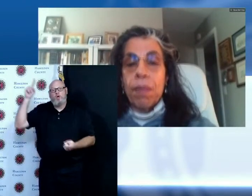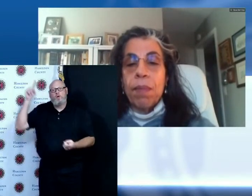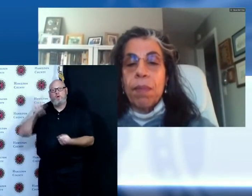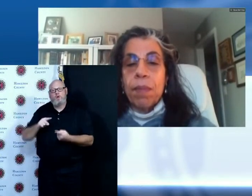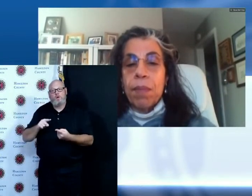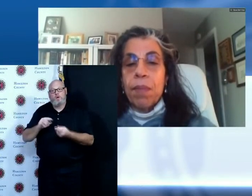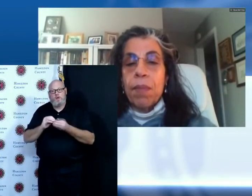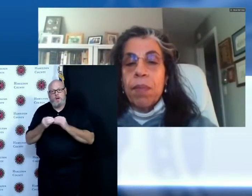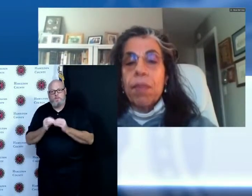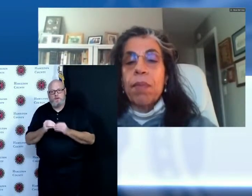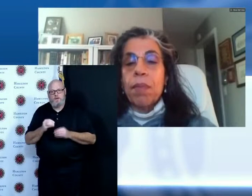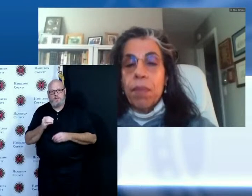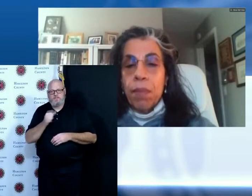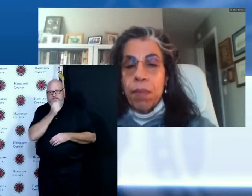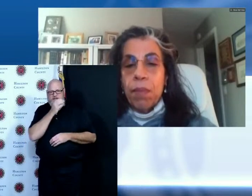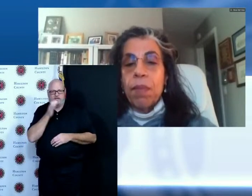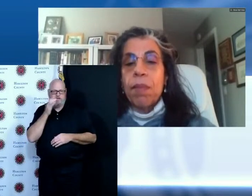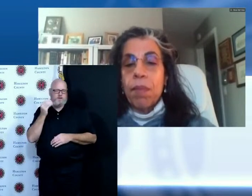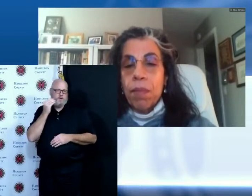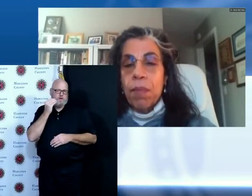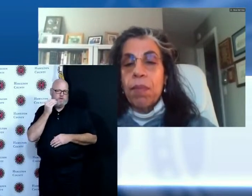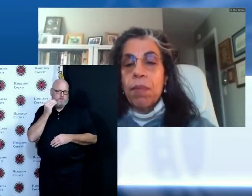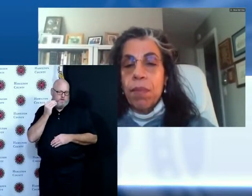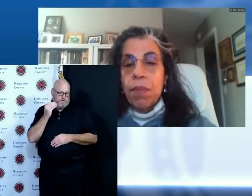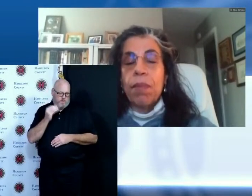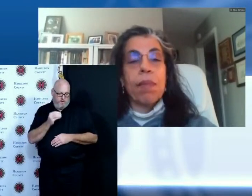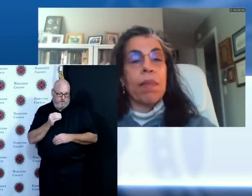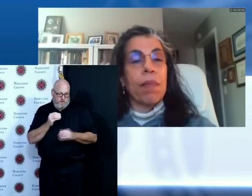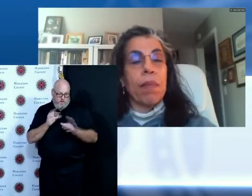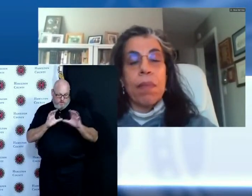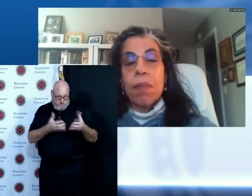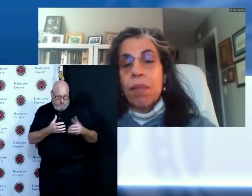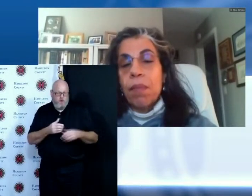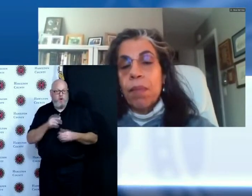need it and so it was a very helpful report and reaffirmed really what we thought we already knew